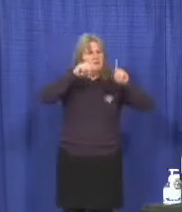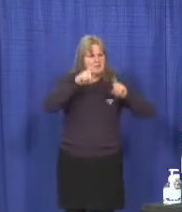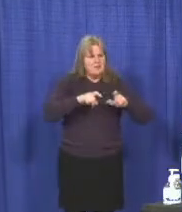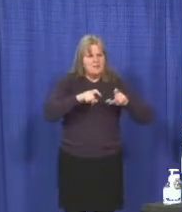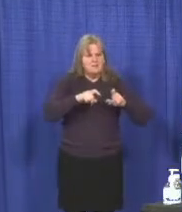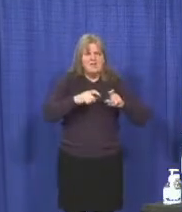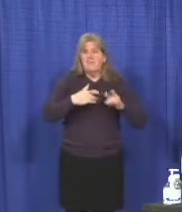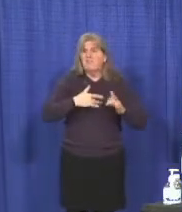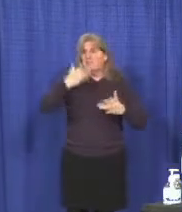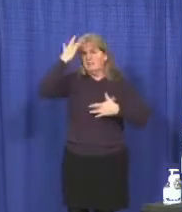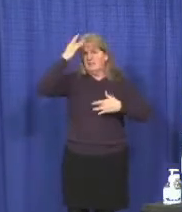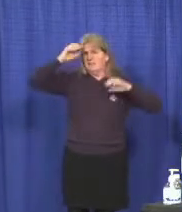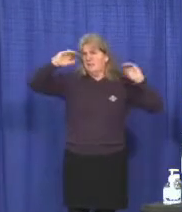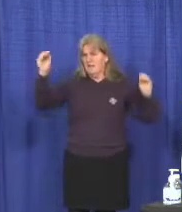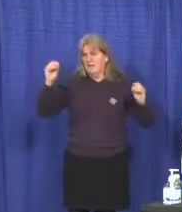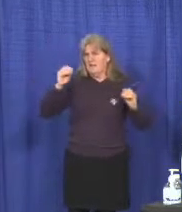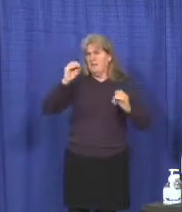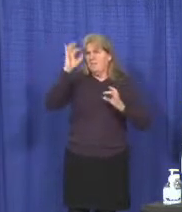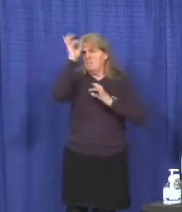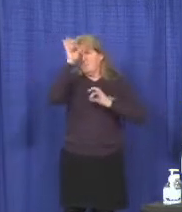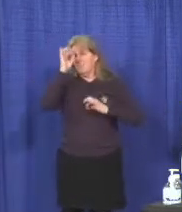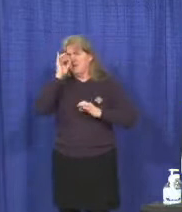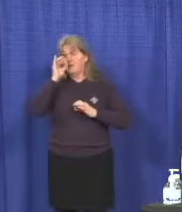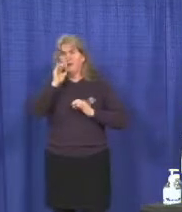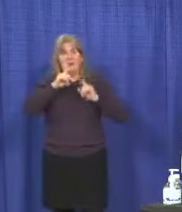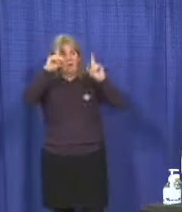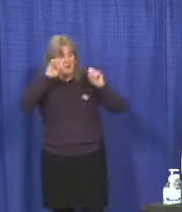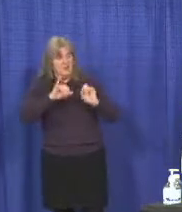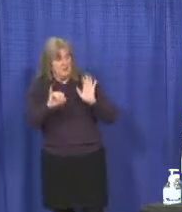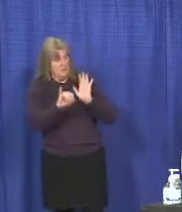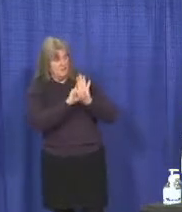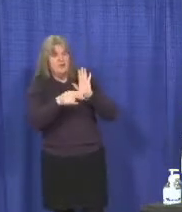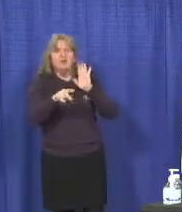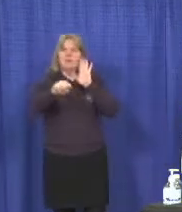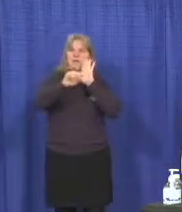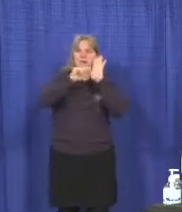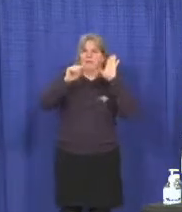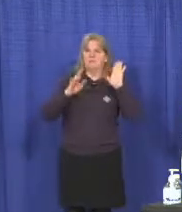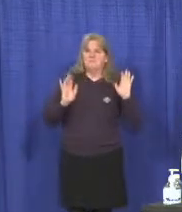The day off he has no symptoms and gets a negative result so he